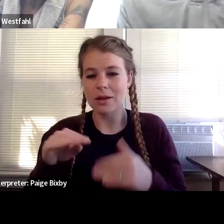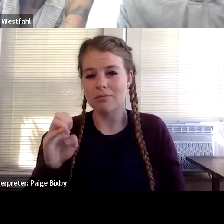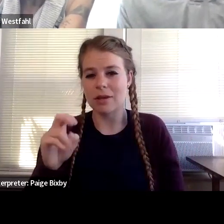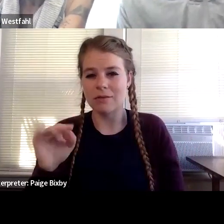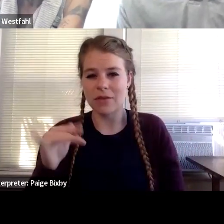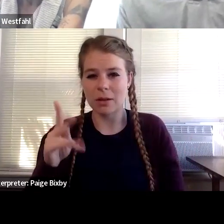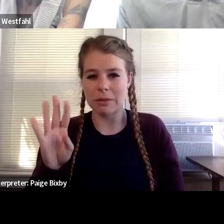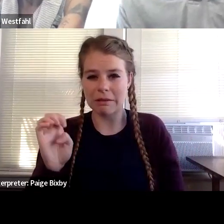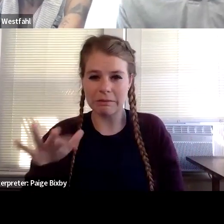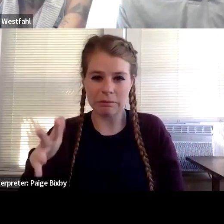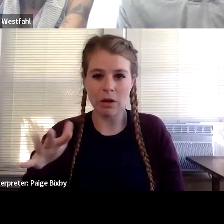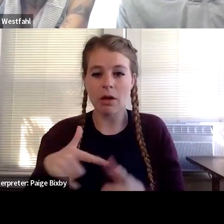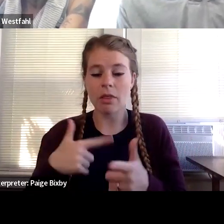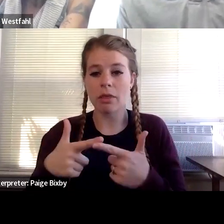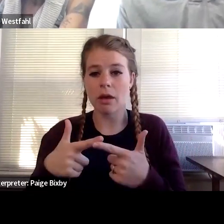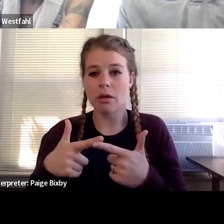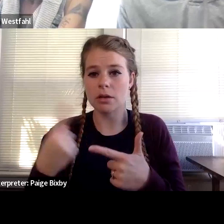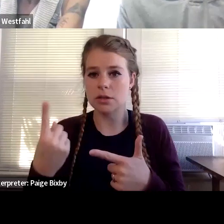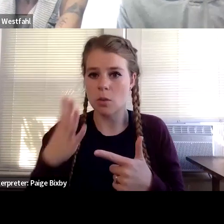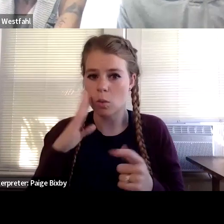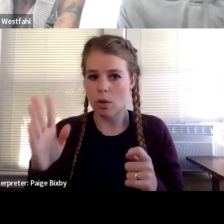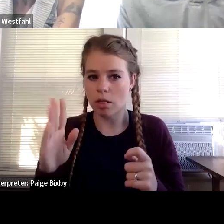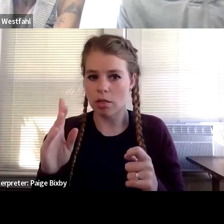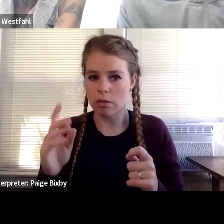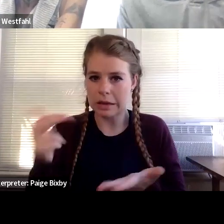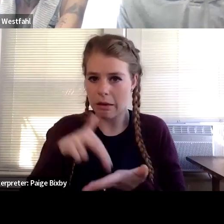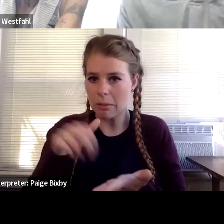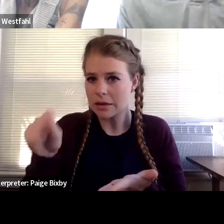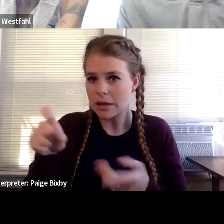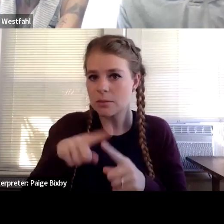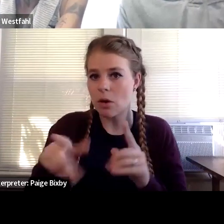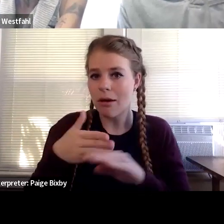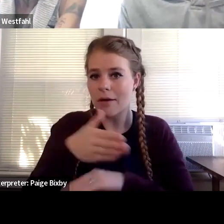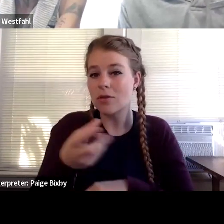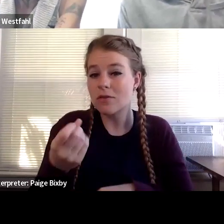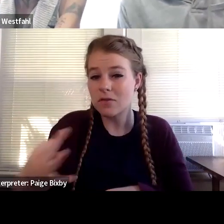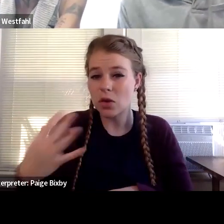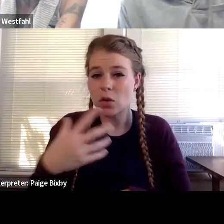eventually somebody's going to get up. But this is after several doses, which is unnecessary,